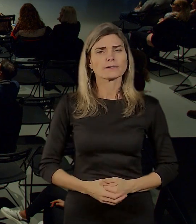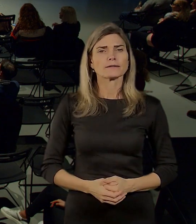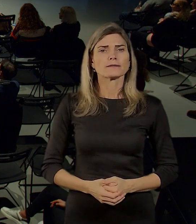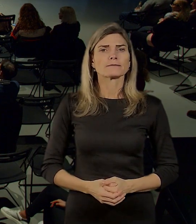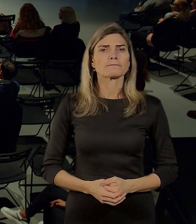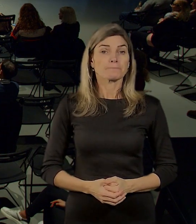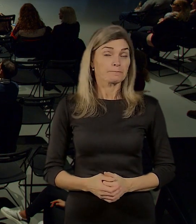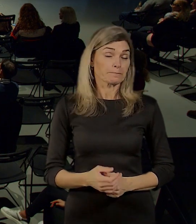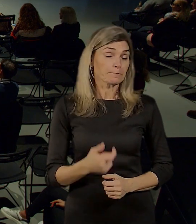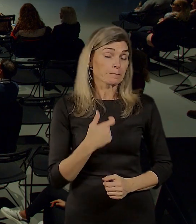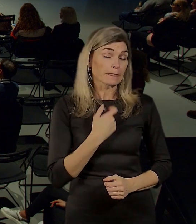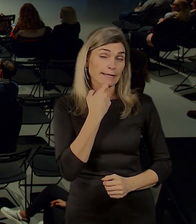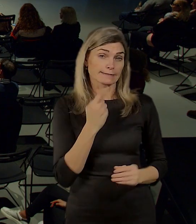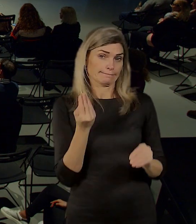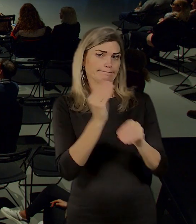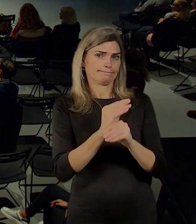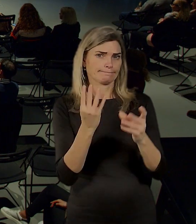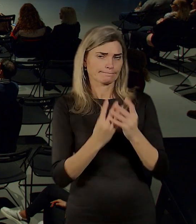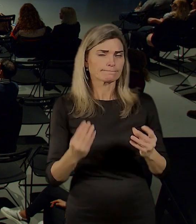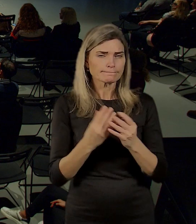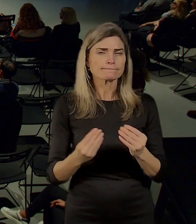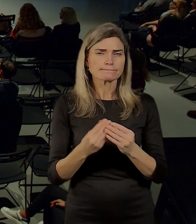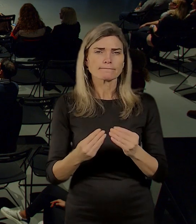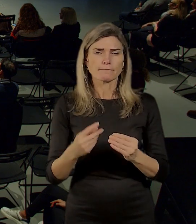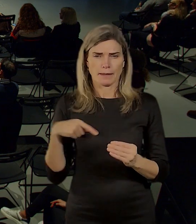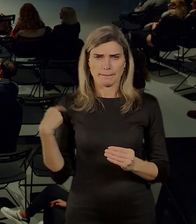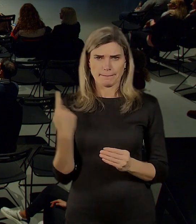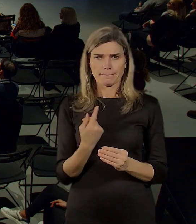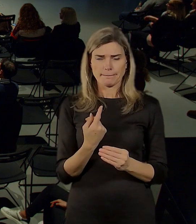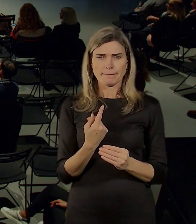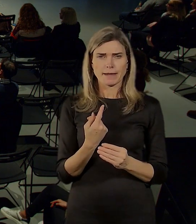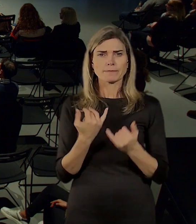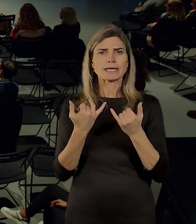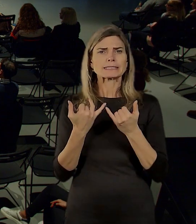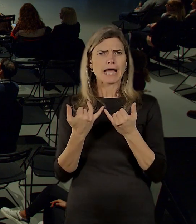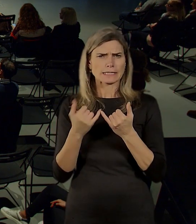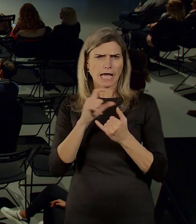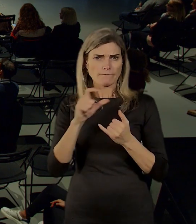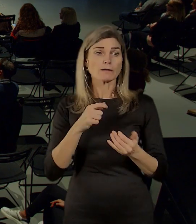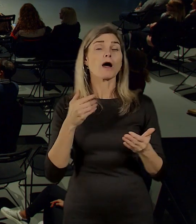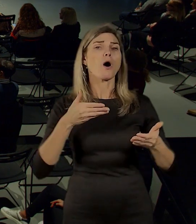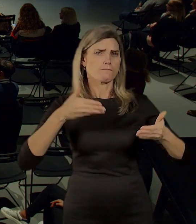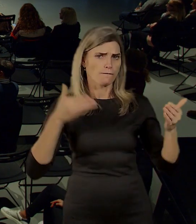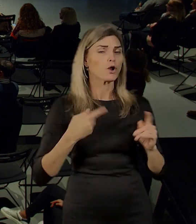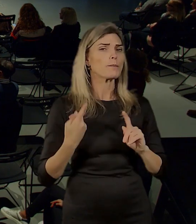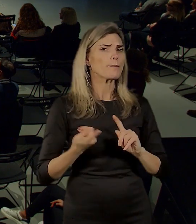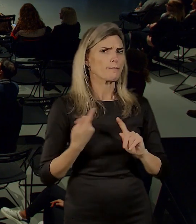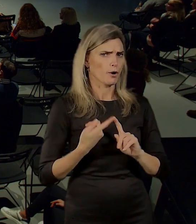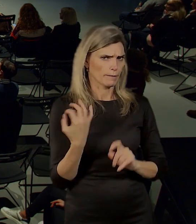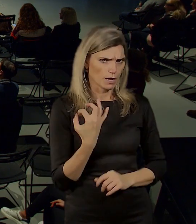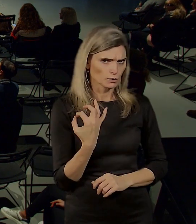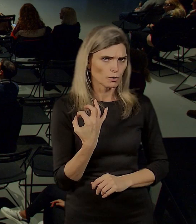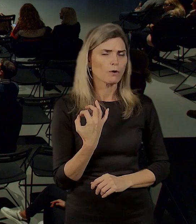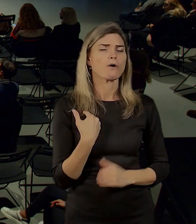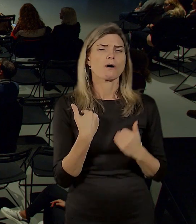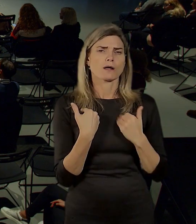And there is something happening there that the relocation of Komořanská Street is a really expensive